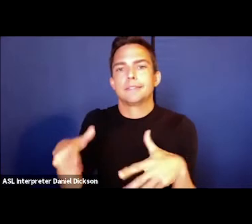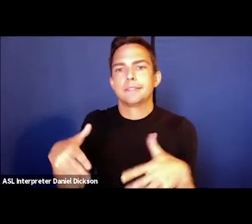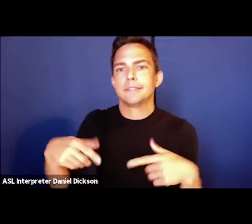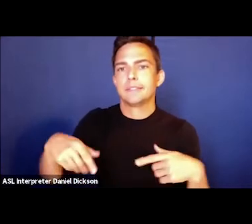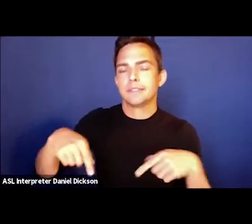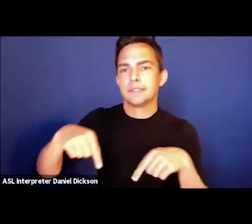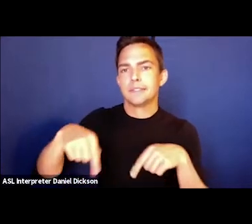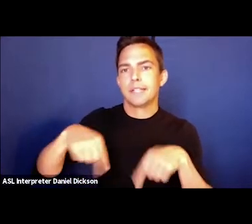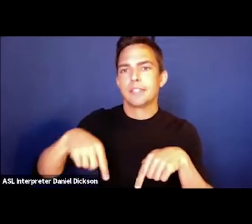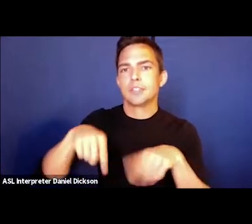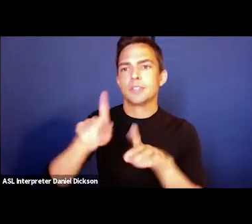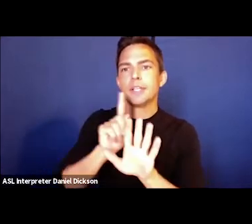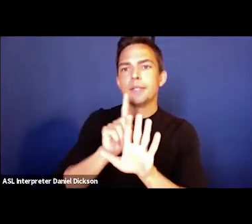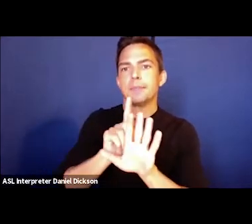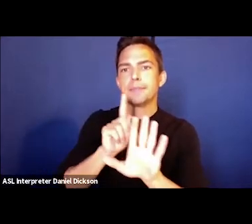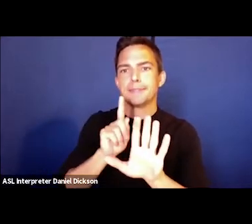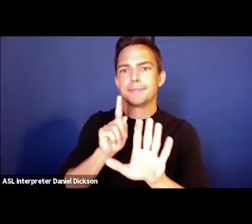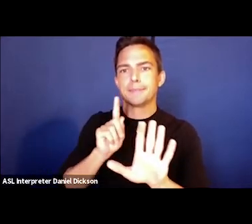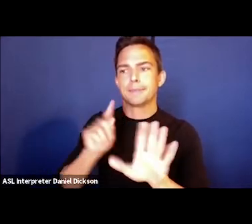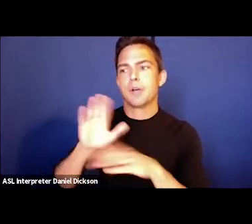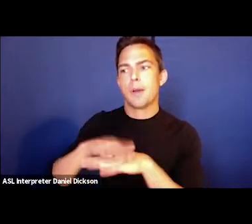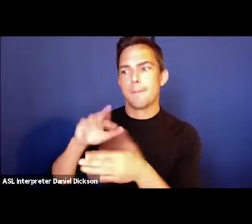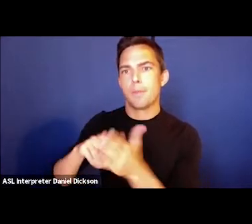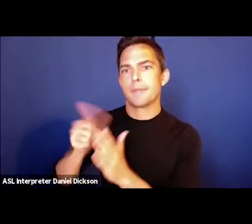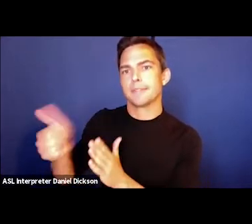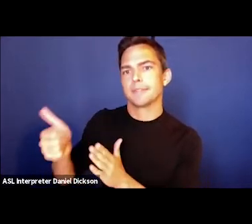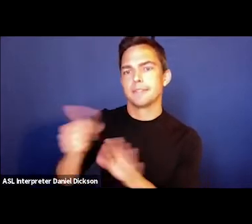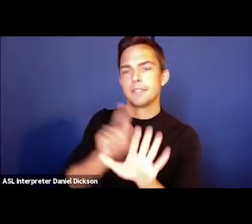from social interactions but that individual stays withdrawn